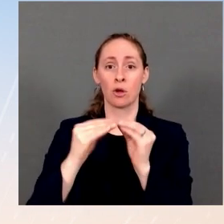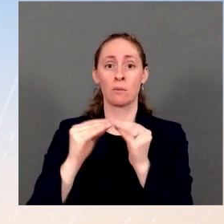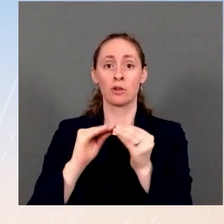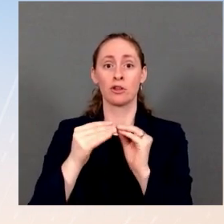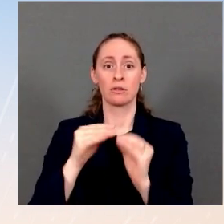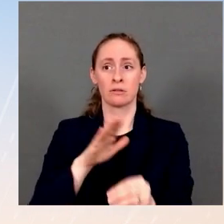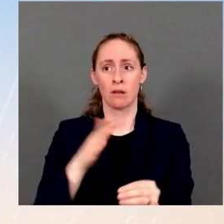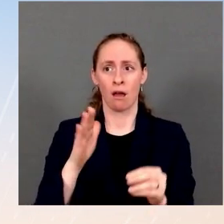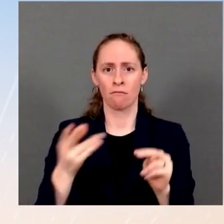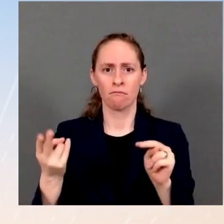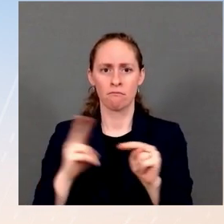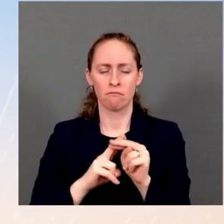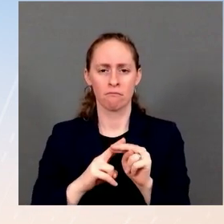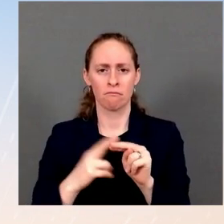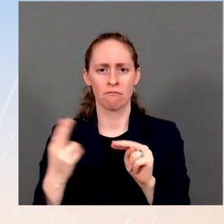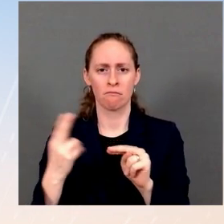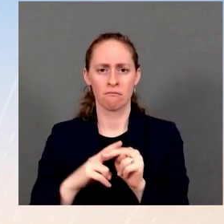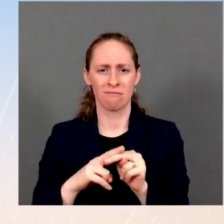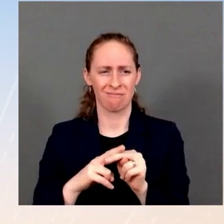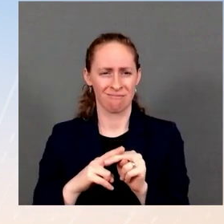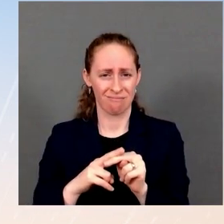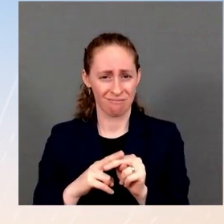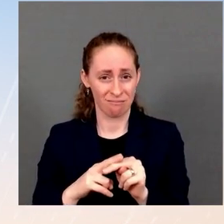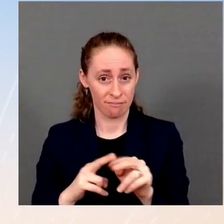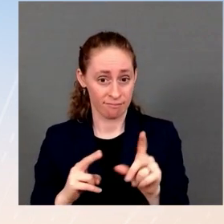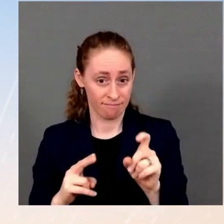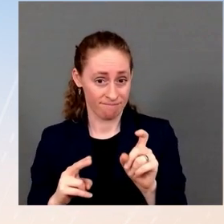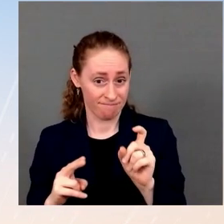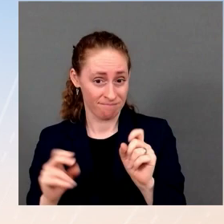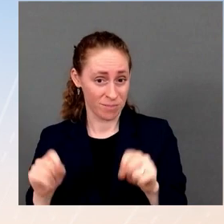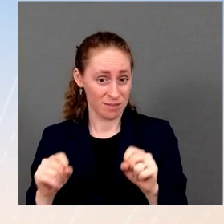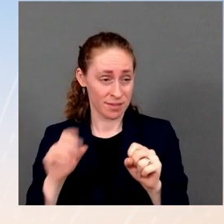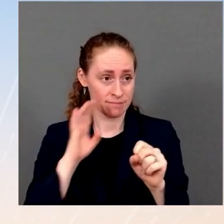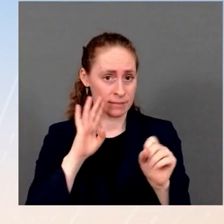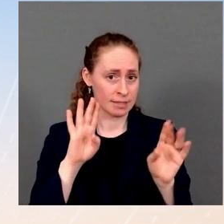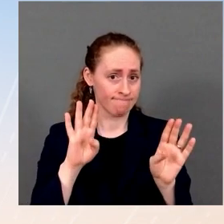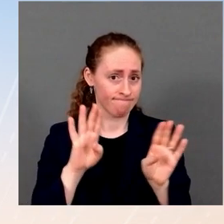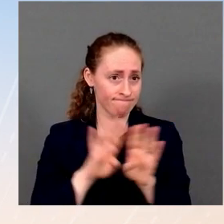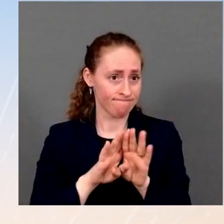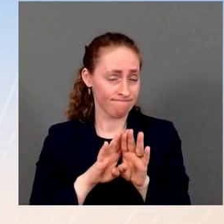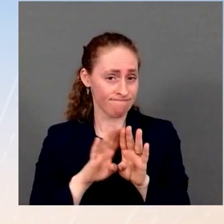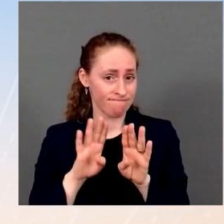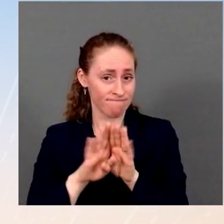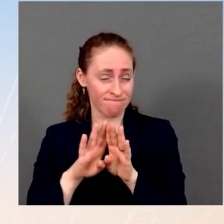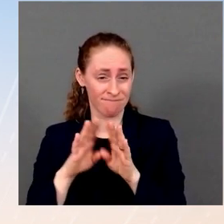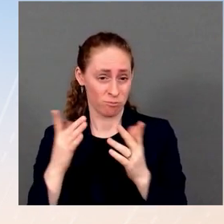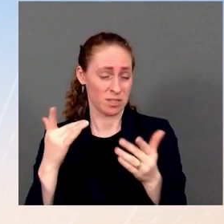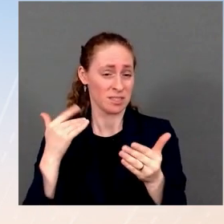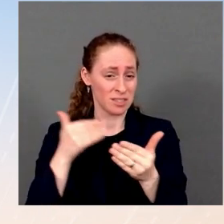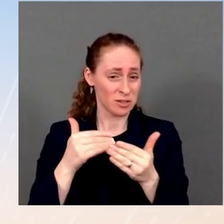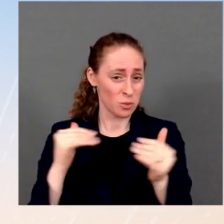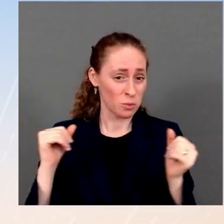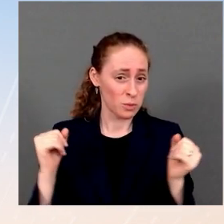especially considering how boosters have not kind of had the uptick that we would need to see here? And are --